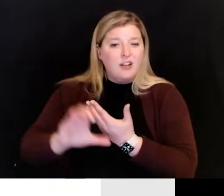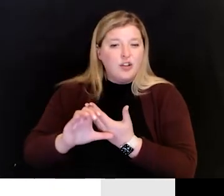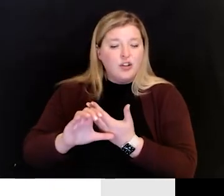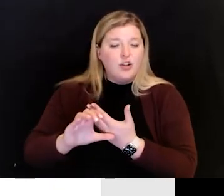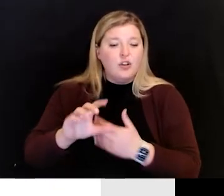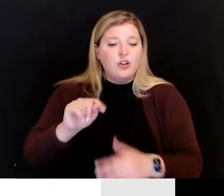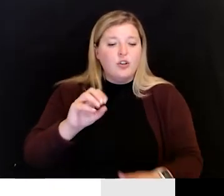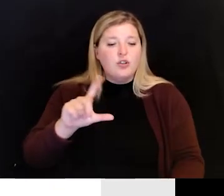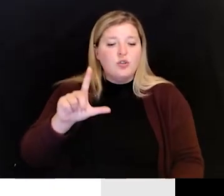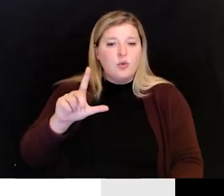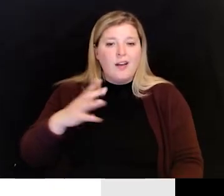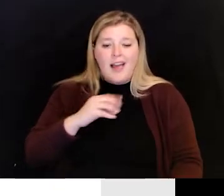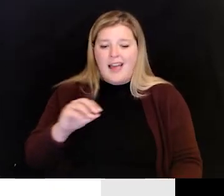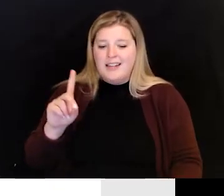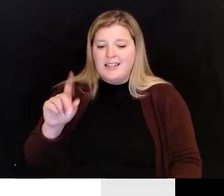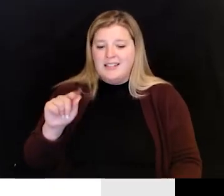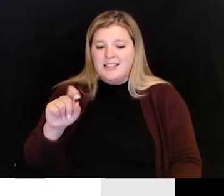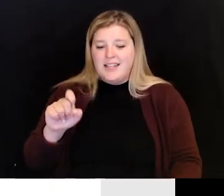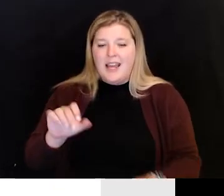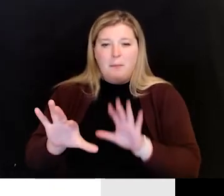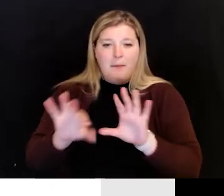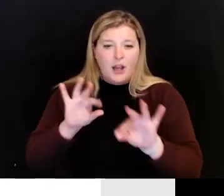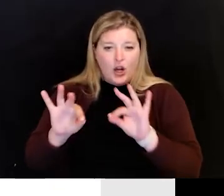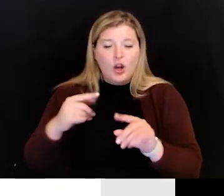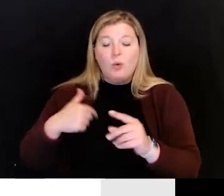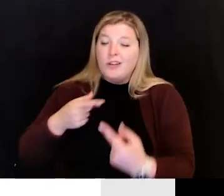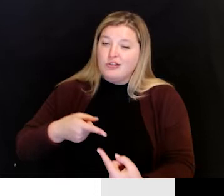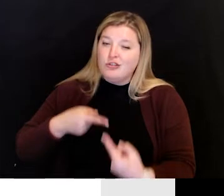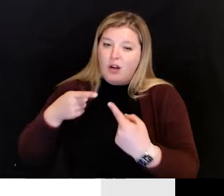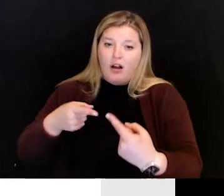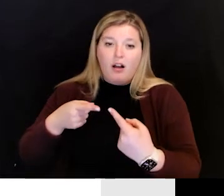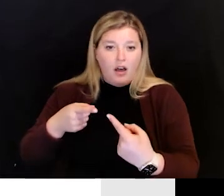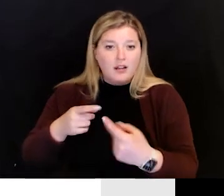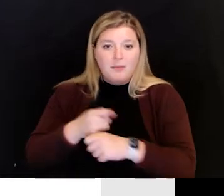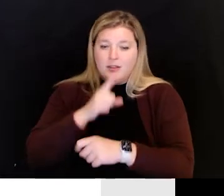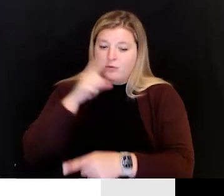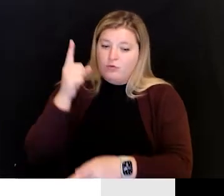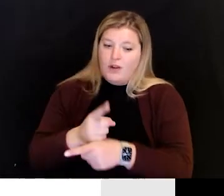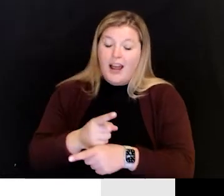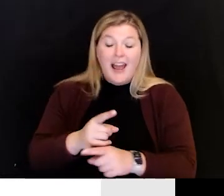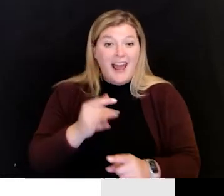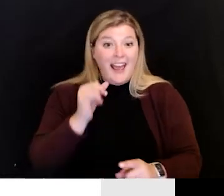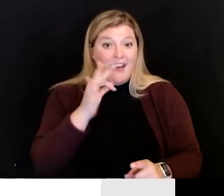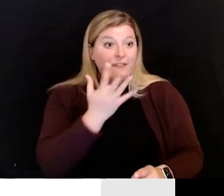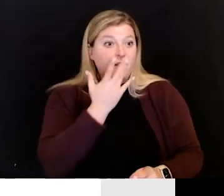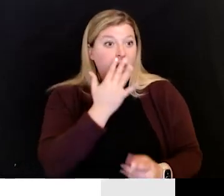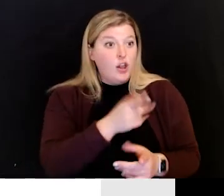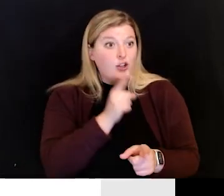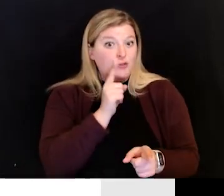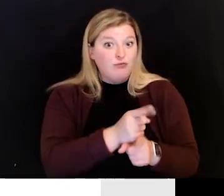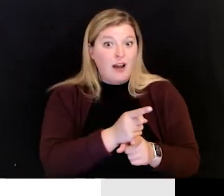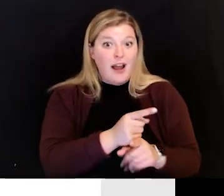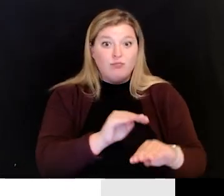which we struggled with a lot to get just right. As soon as the colors worked and met the AA criteria,